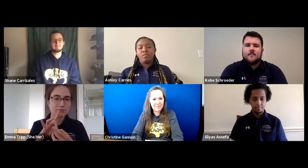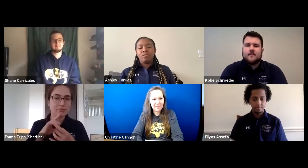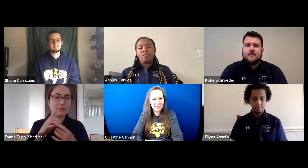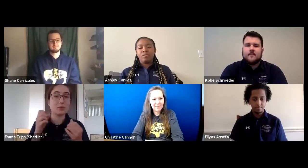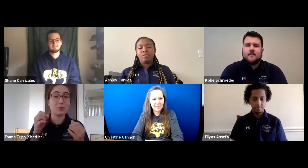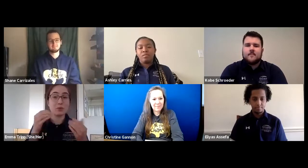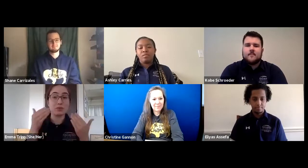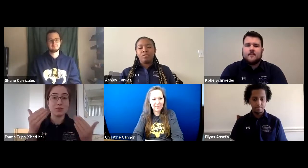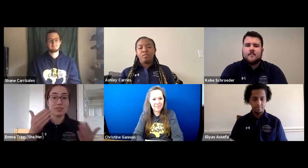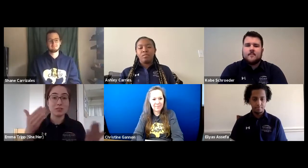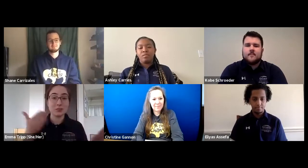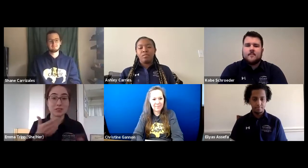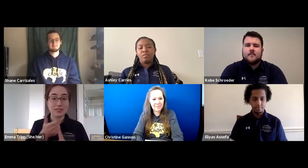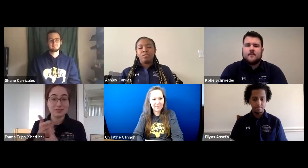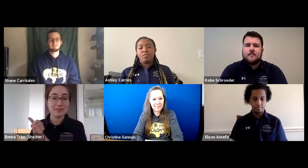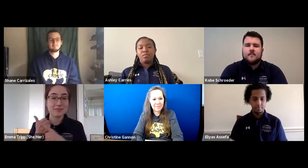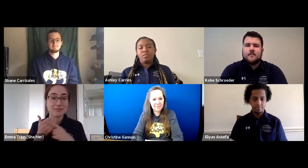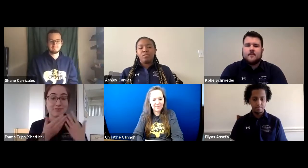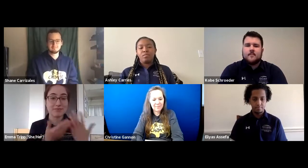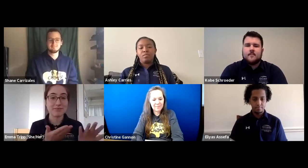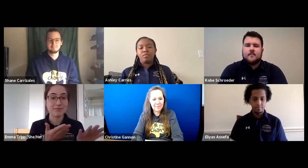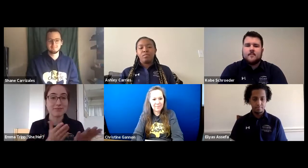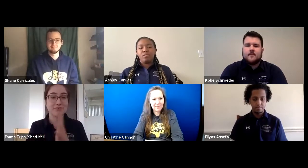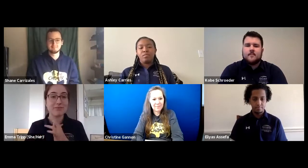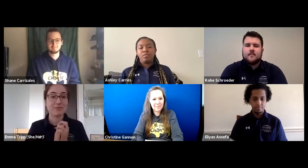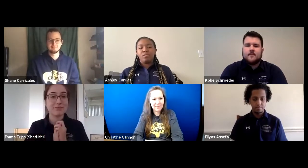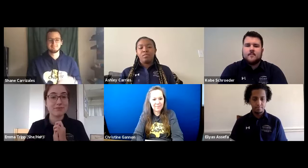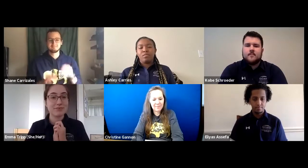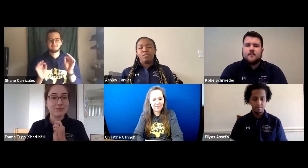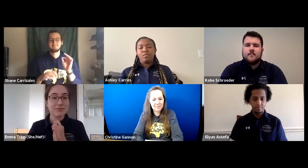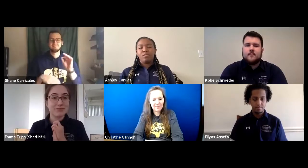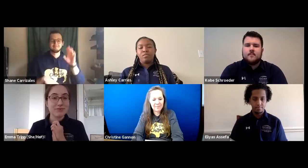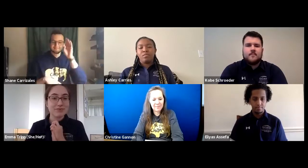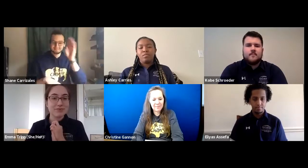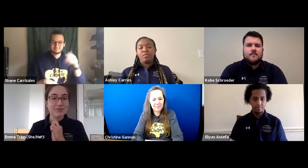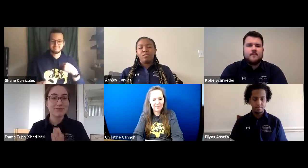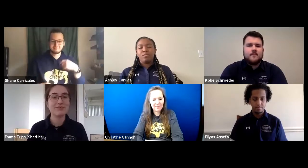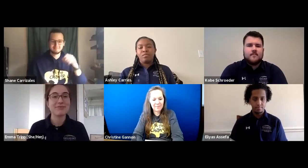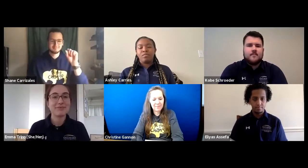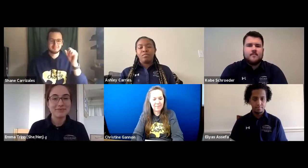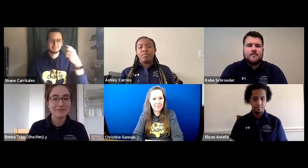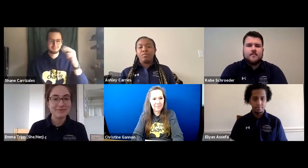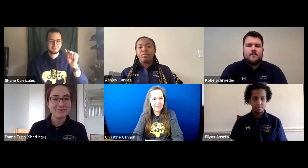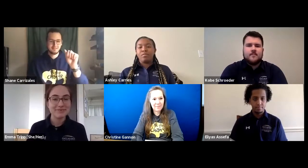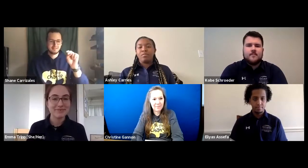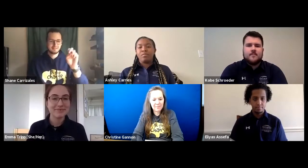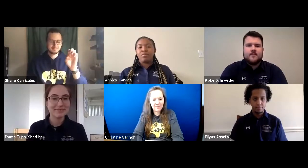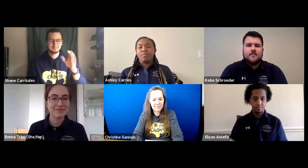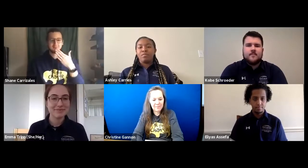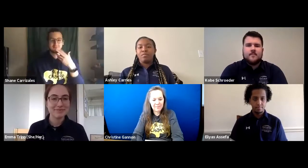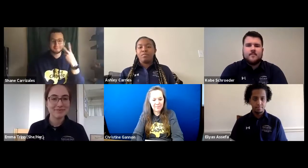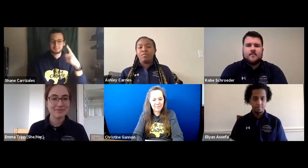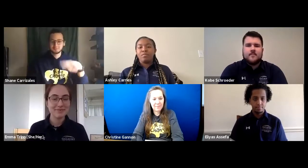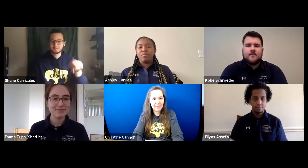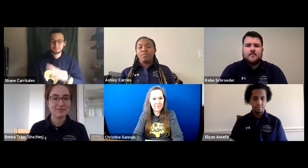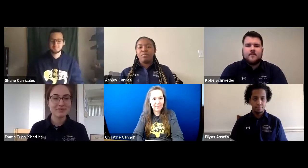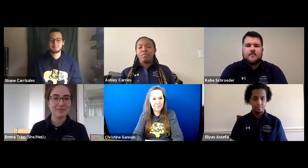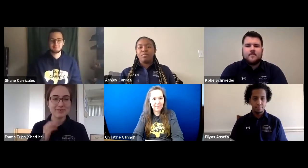Would you like to introduce yourselves? >Hello, I'm Shane. Good to see you.